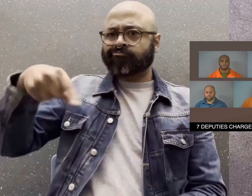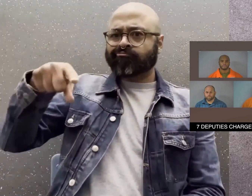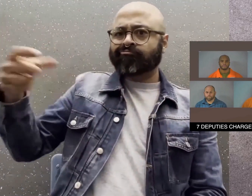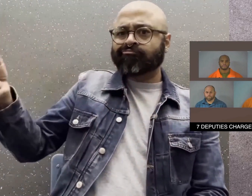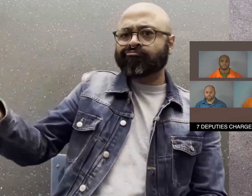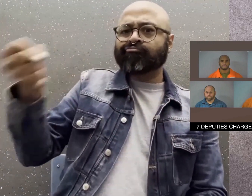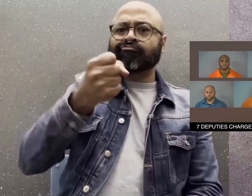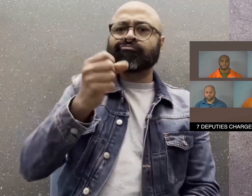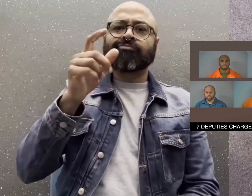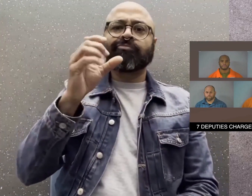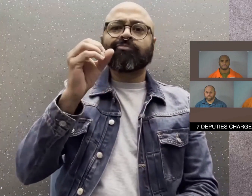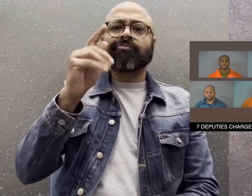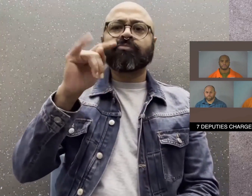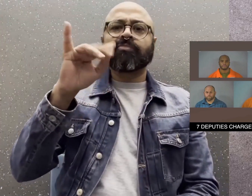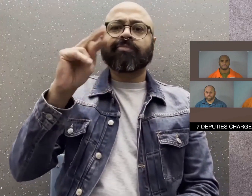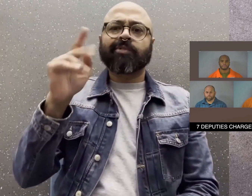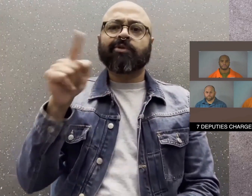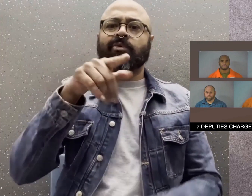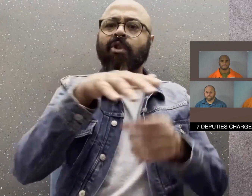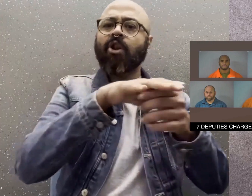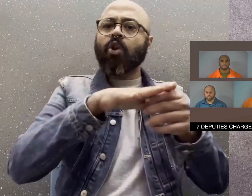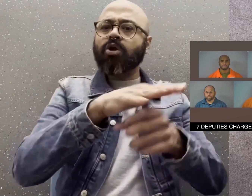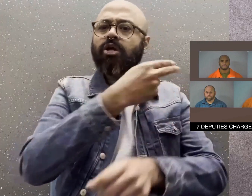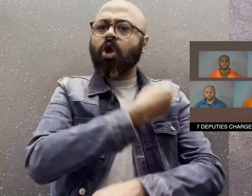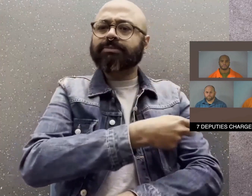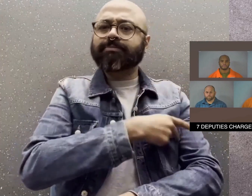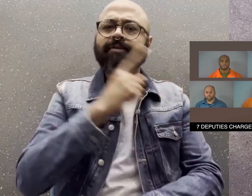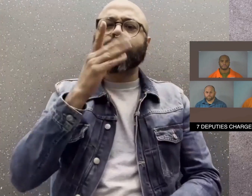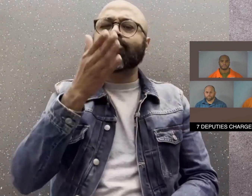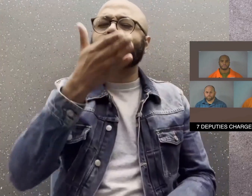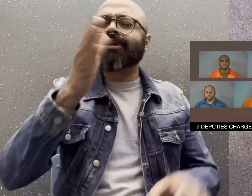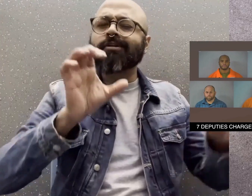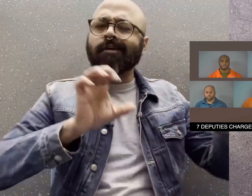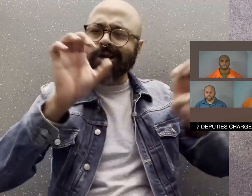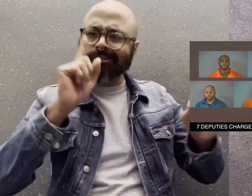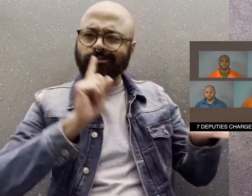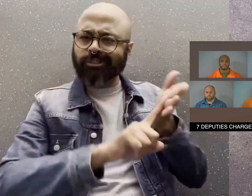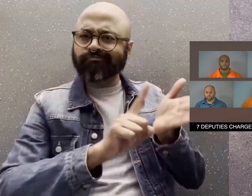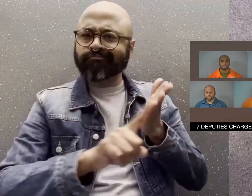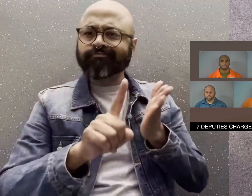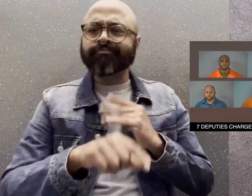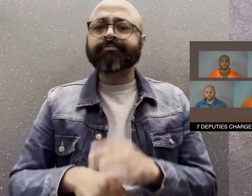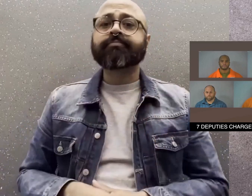Officers say they took otenio to a local hospital for further evaluation.